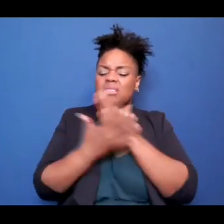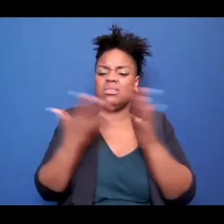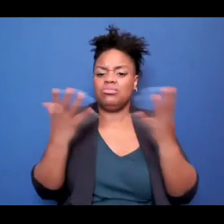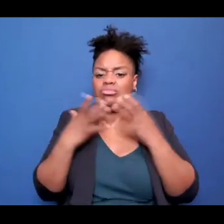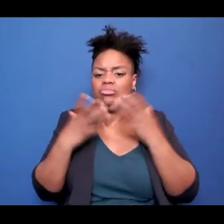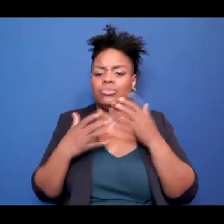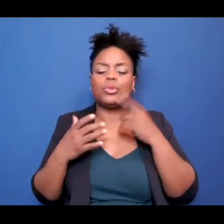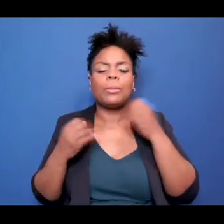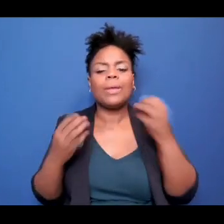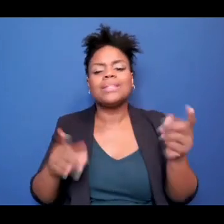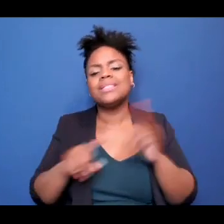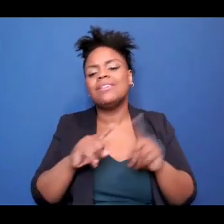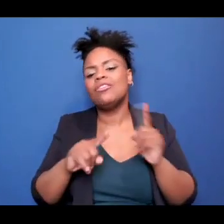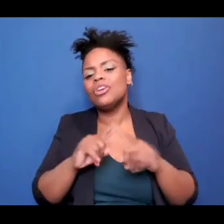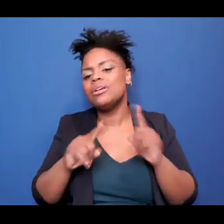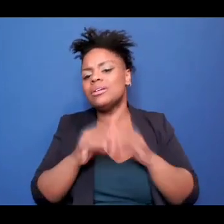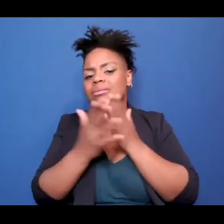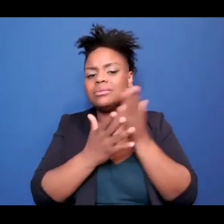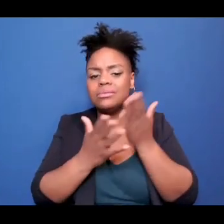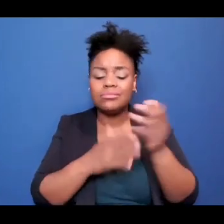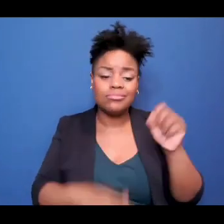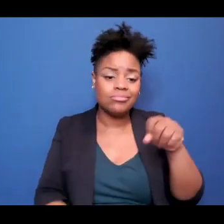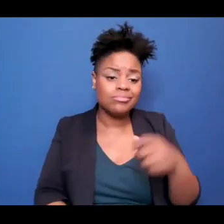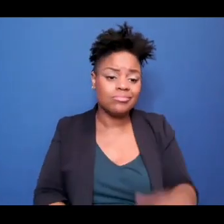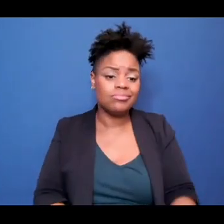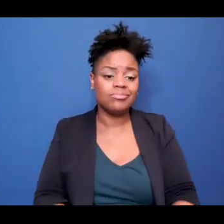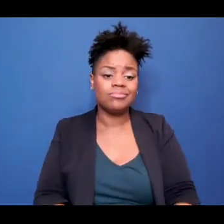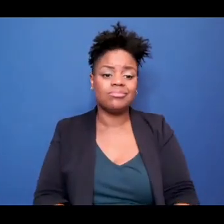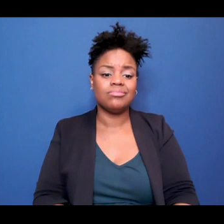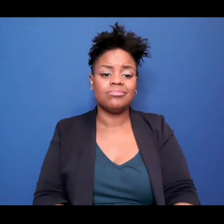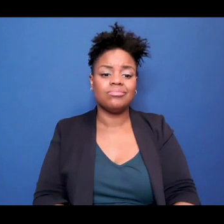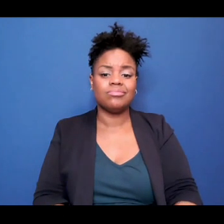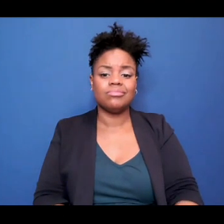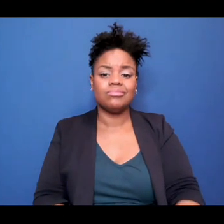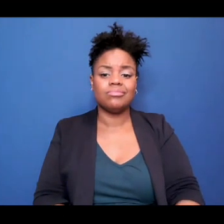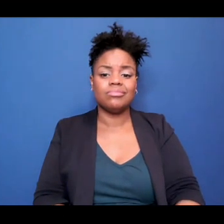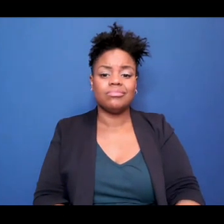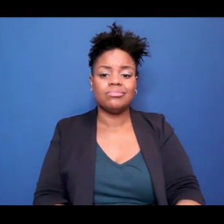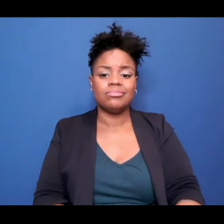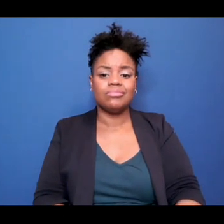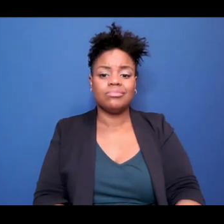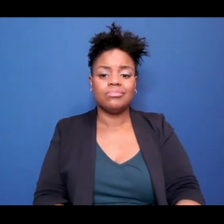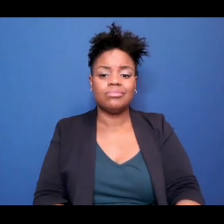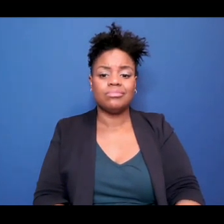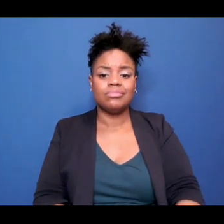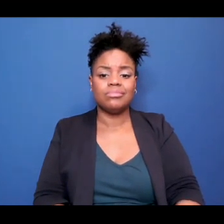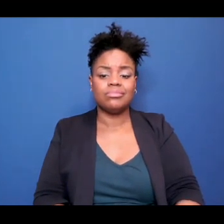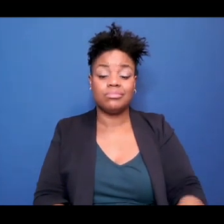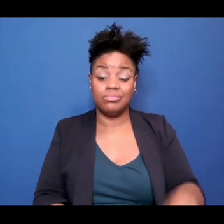THERE ARE SO MANY DIFFERENT ENDPOINTS FOR THAT SYSTEMIC WORK